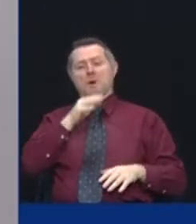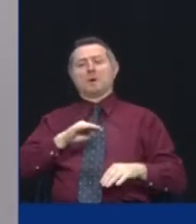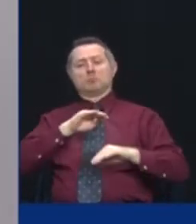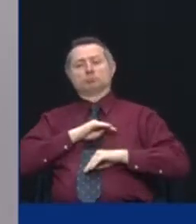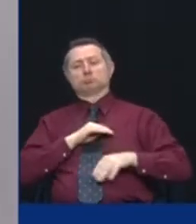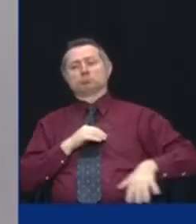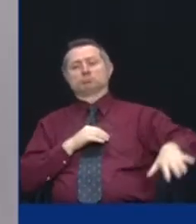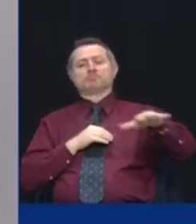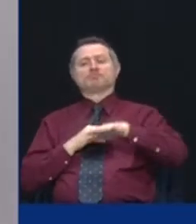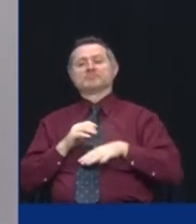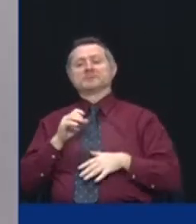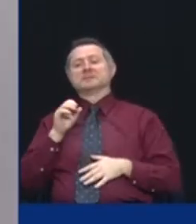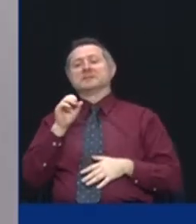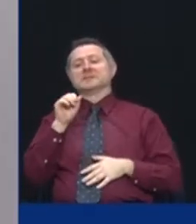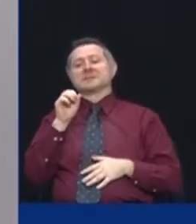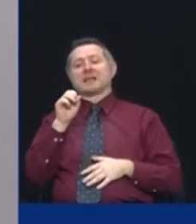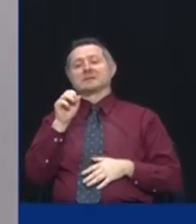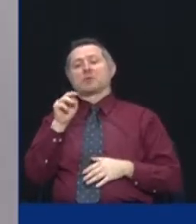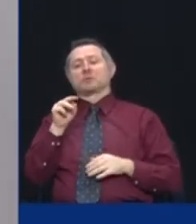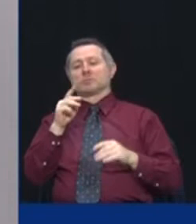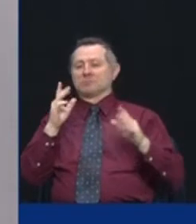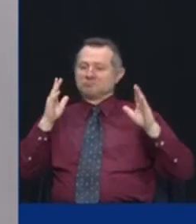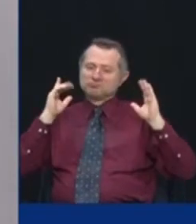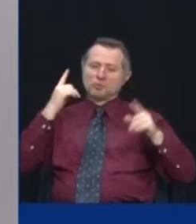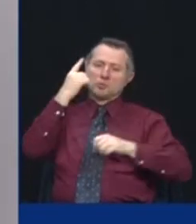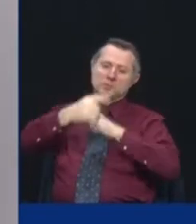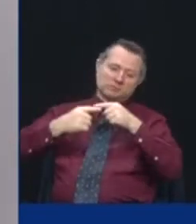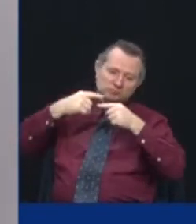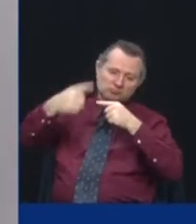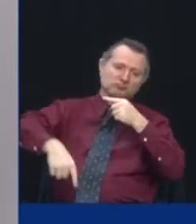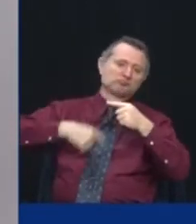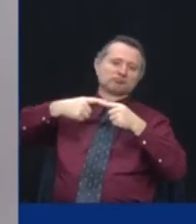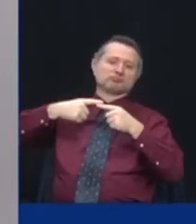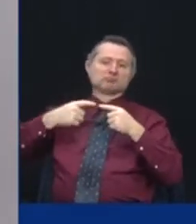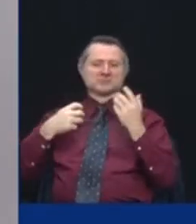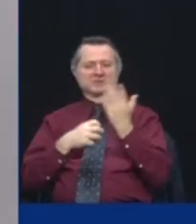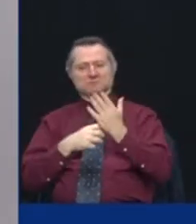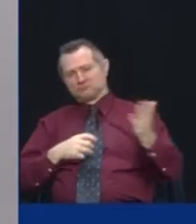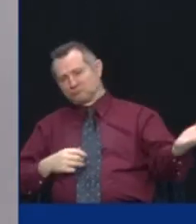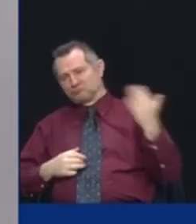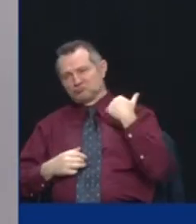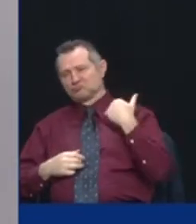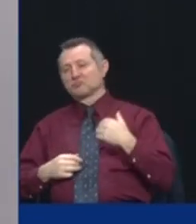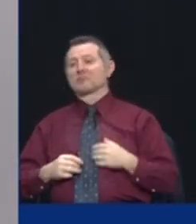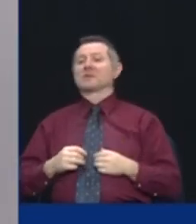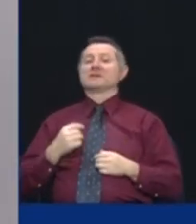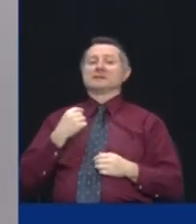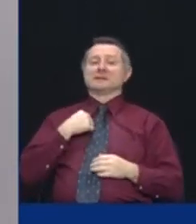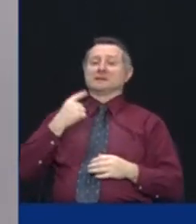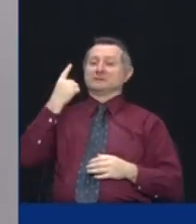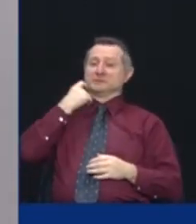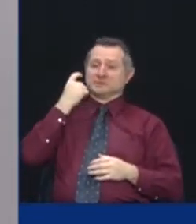BUT WE WILL HAVE SEPARATE SECTIONS AND ACCOMMODATE ALL OUR SEASON TICKETHOLDERS, MAKE SURE THEY'RE FINE, AND OTHER PEOPLE